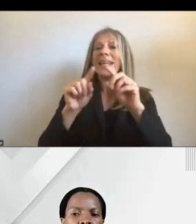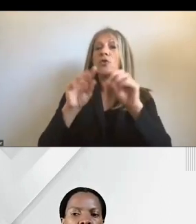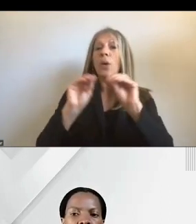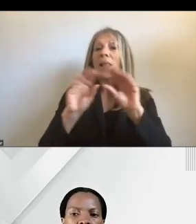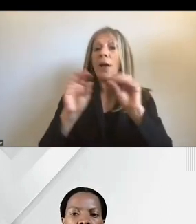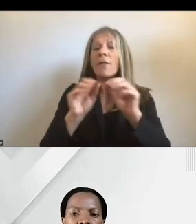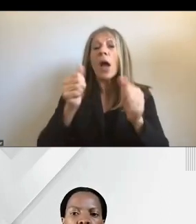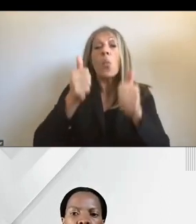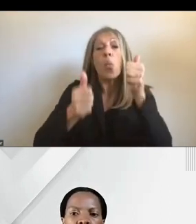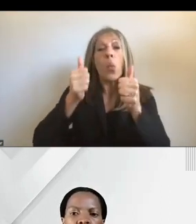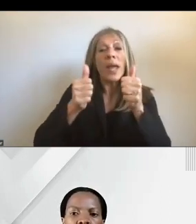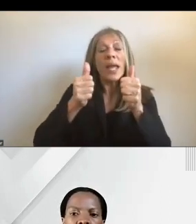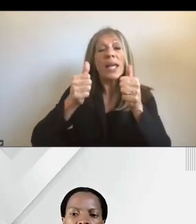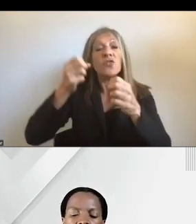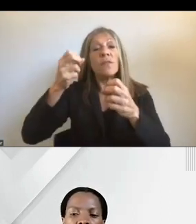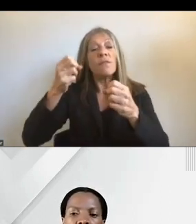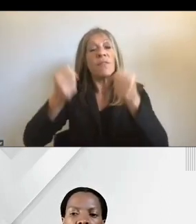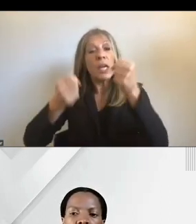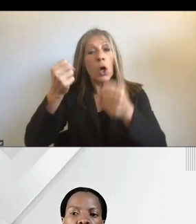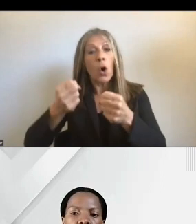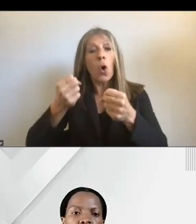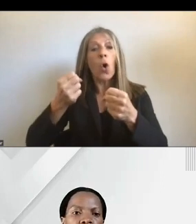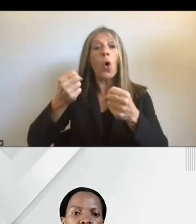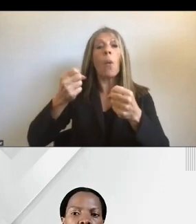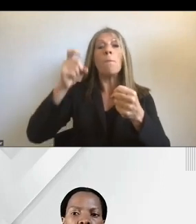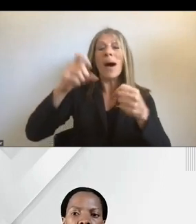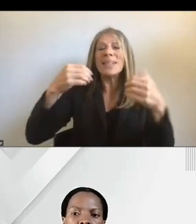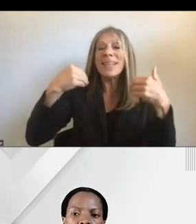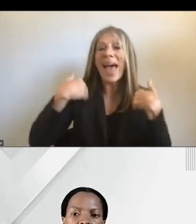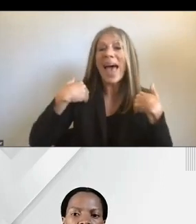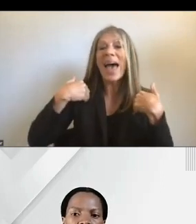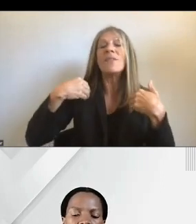transit vehicle boarding and lighting areas must have detectable warning surfaces.